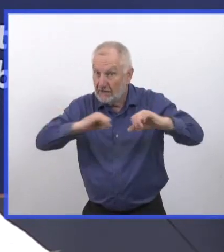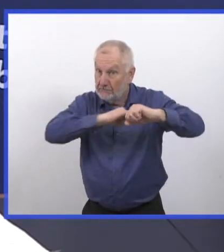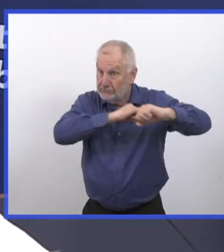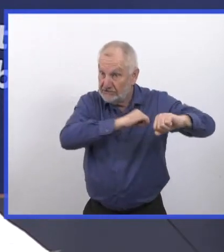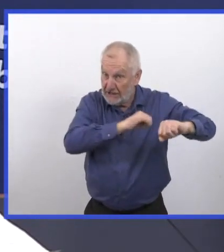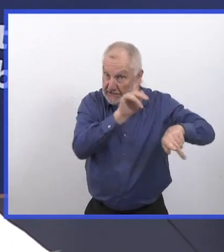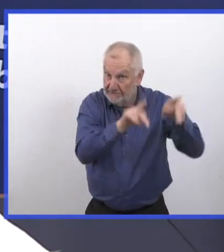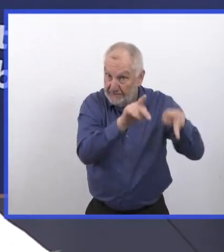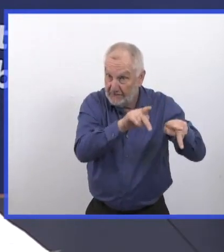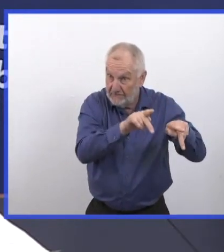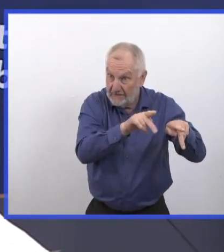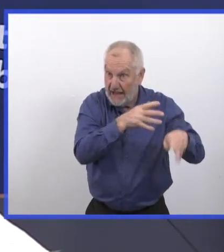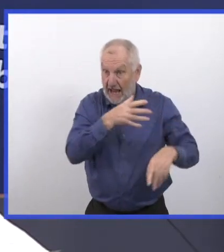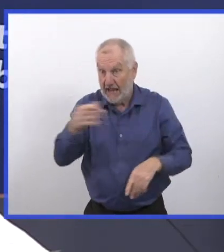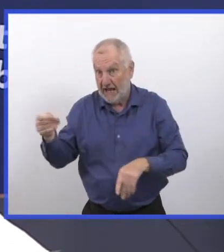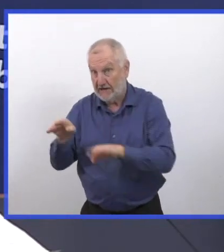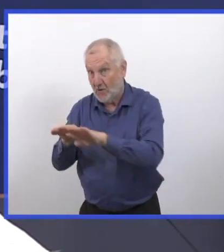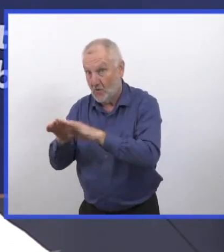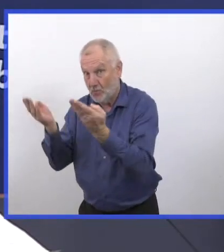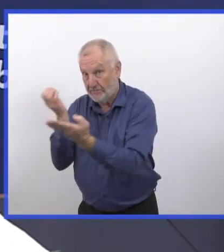All right, thank you for that, our next question, please.